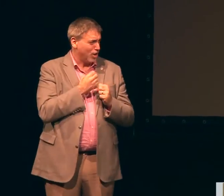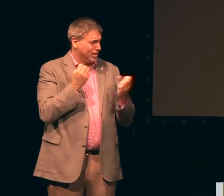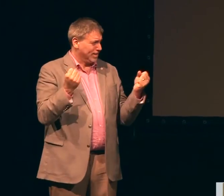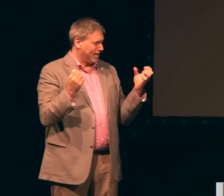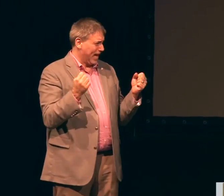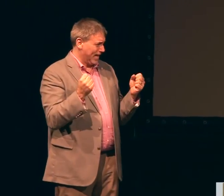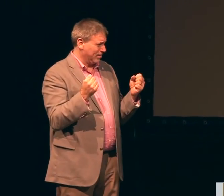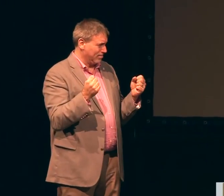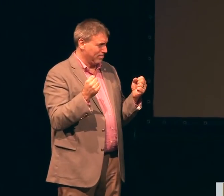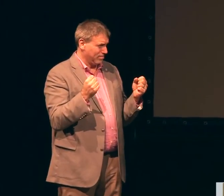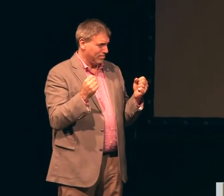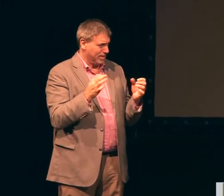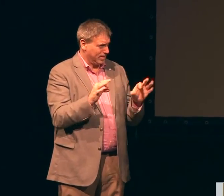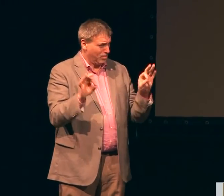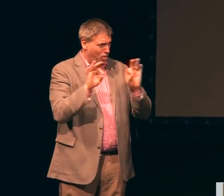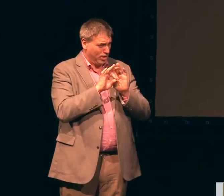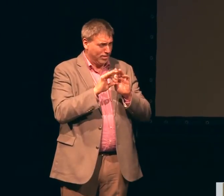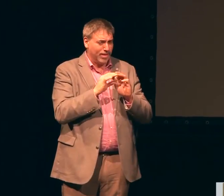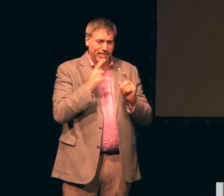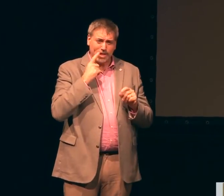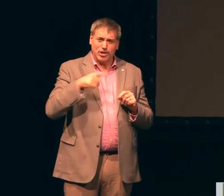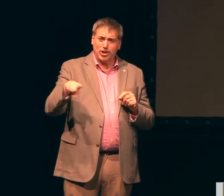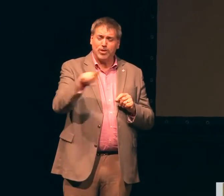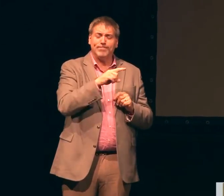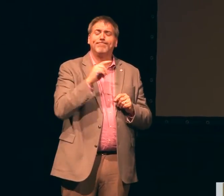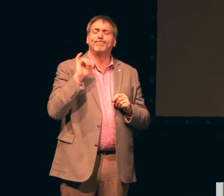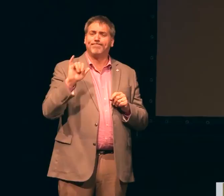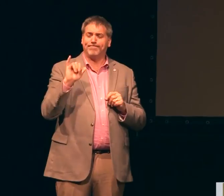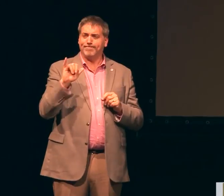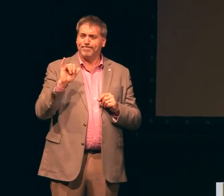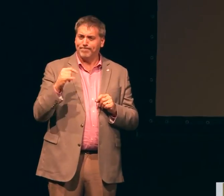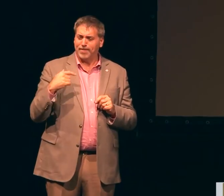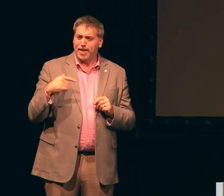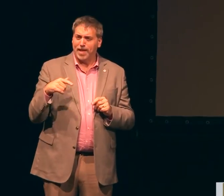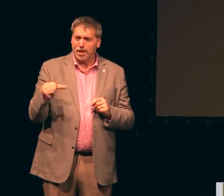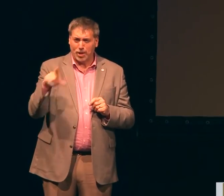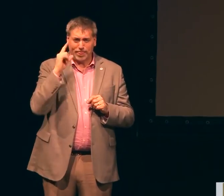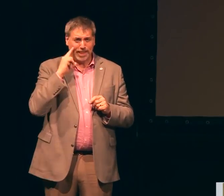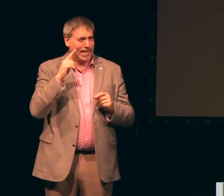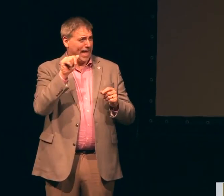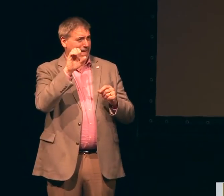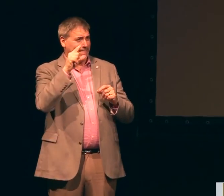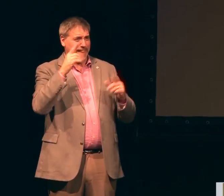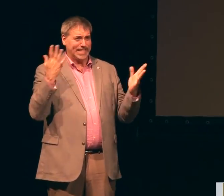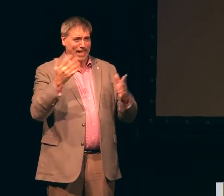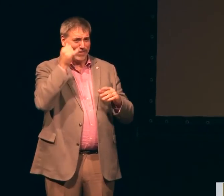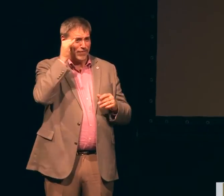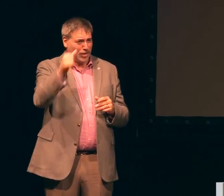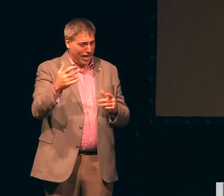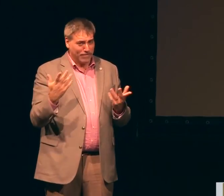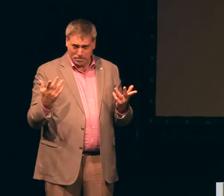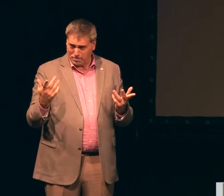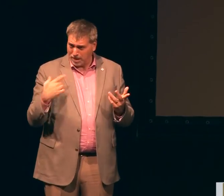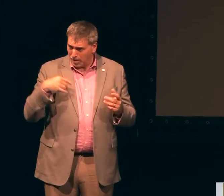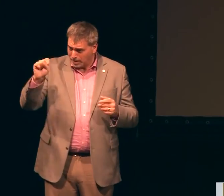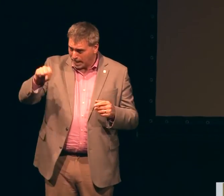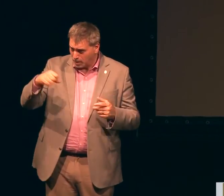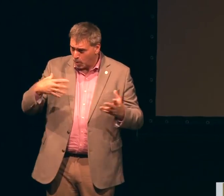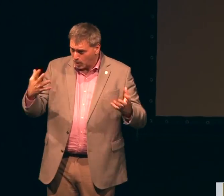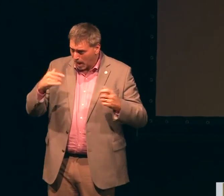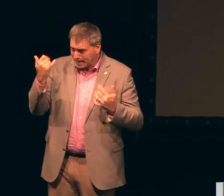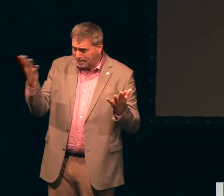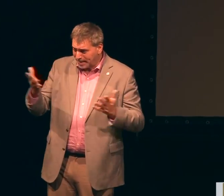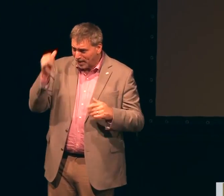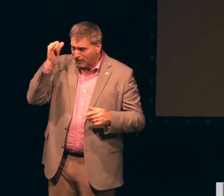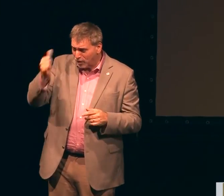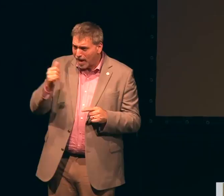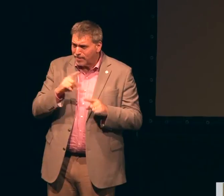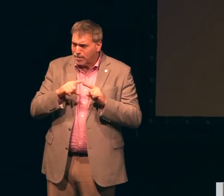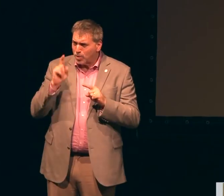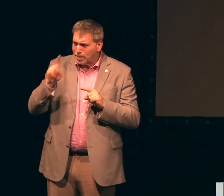valuing and cherishing our ASL. It's important. I know many of us think ASL is here forever